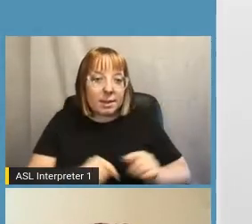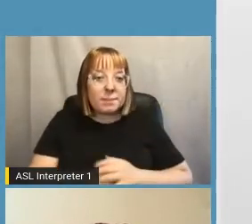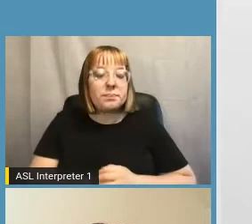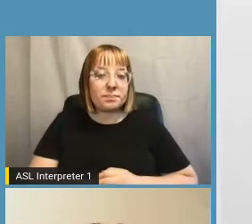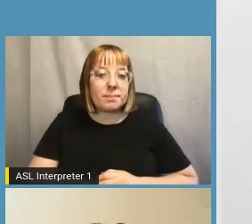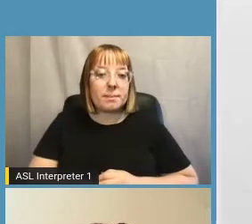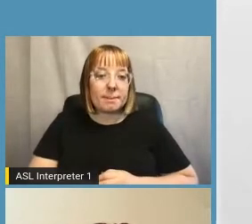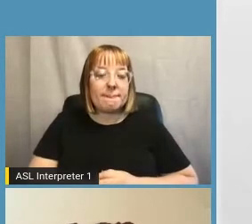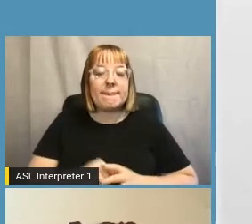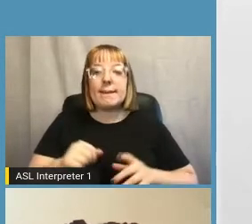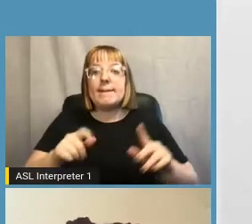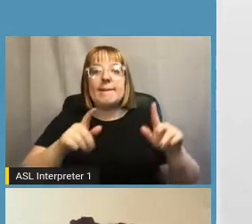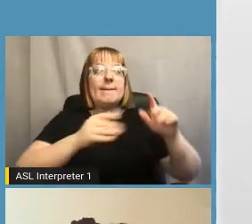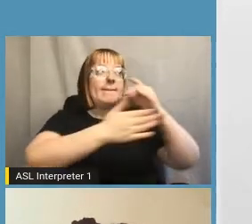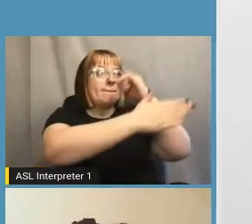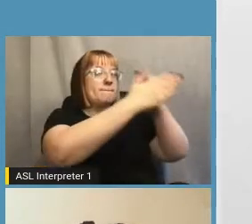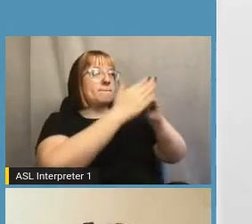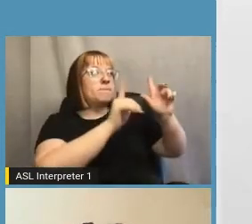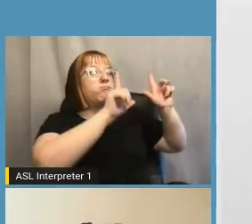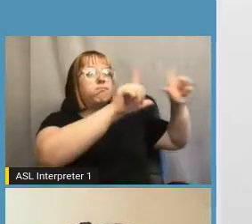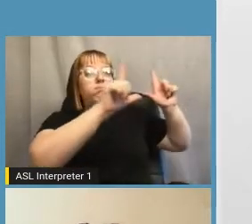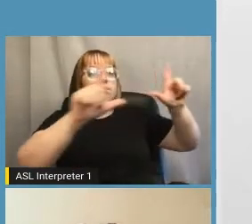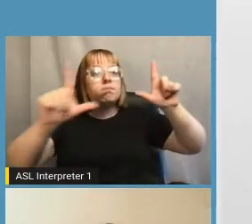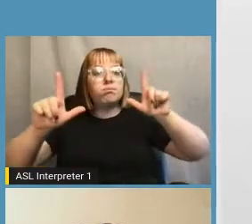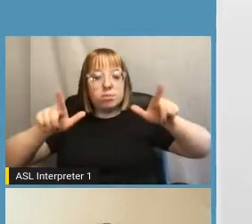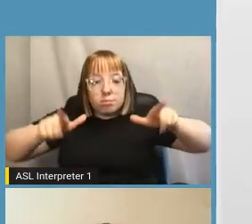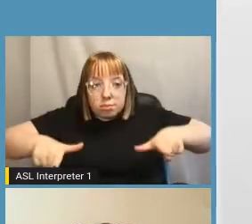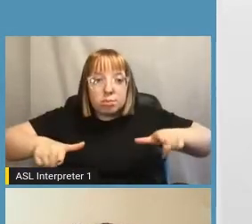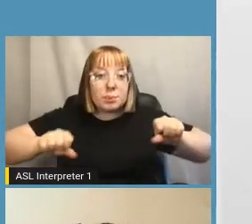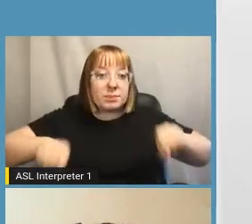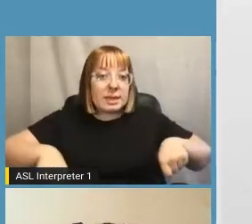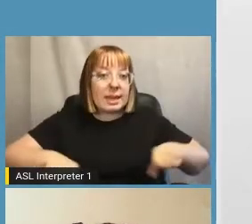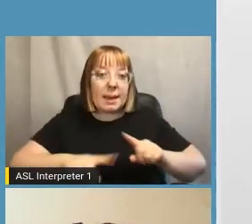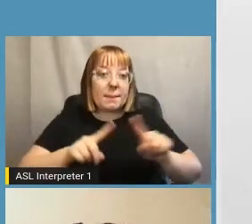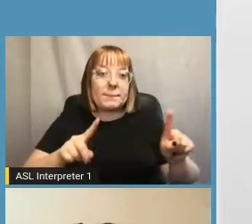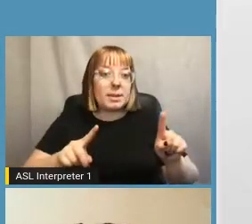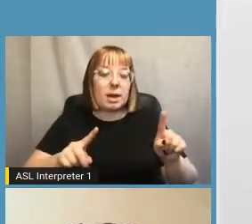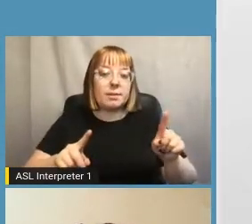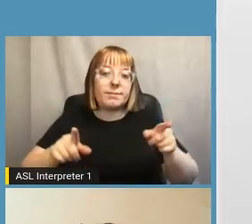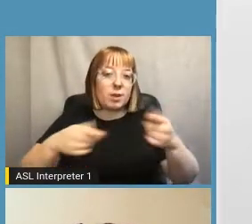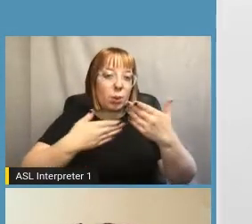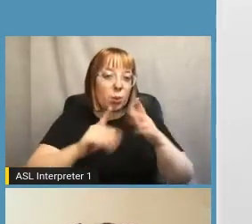on the walls or in the on the floor and things like that use the arrow keys um to go up and down